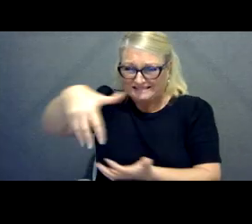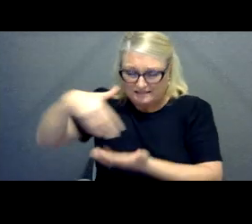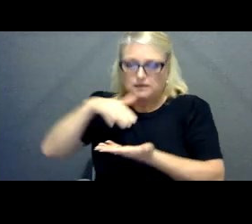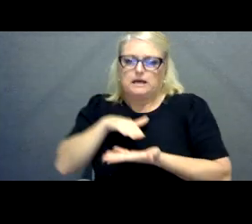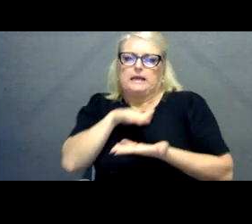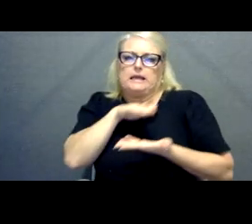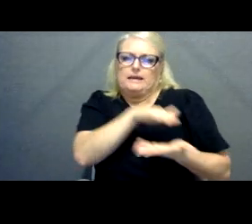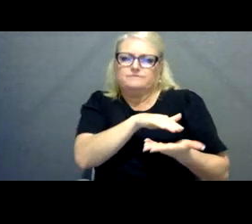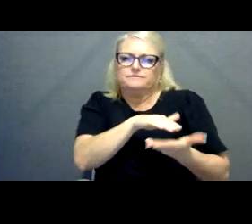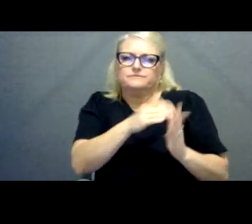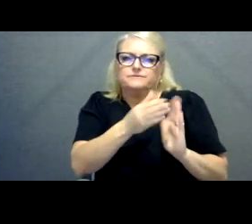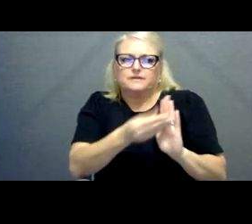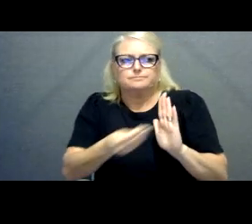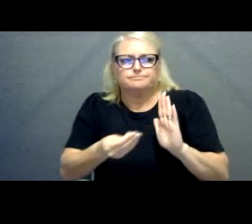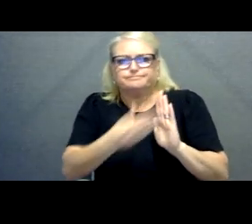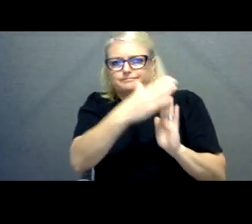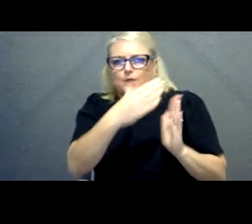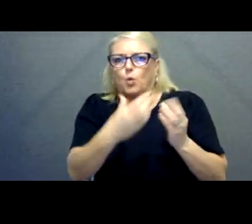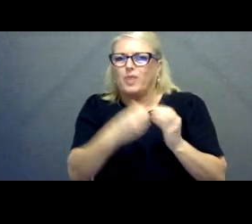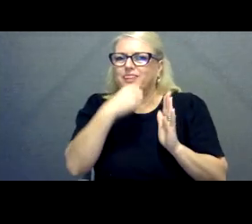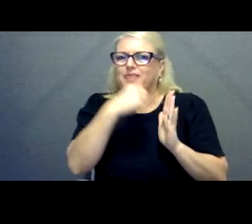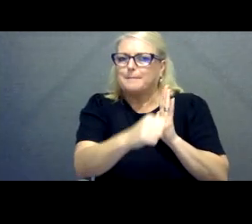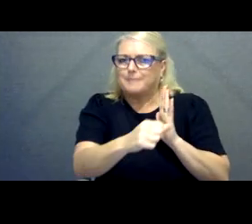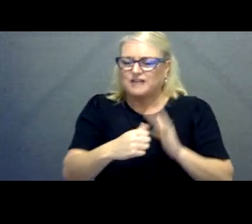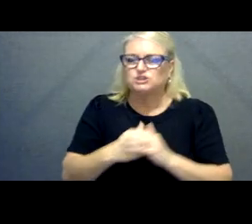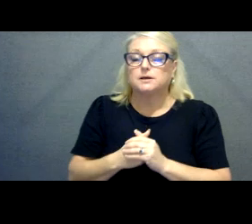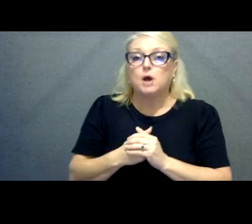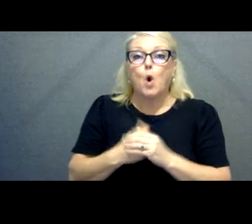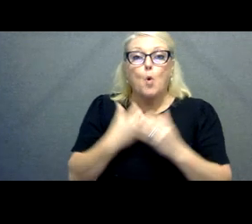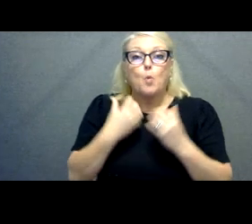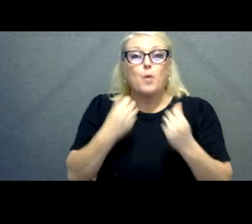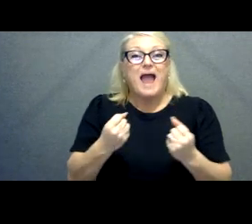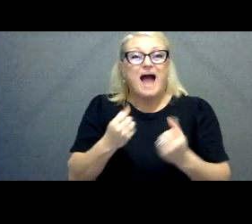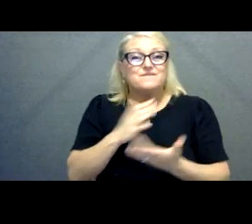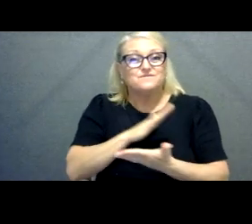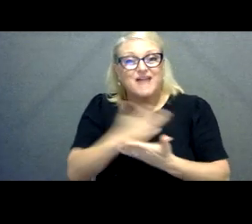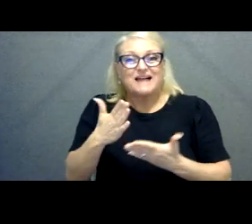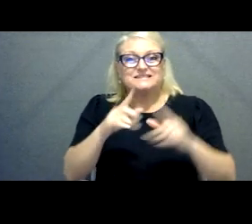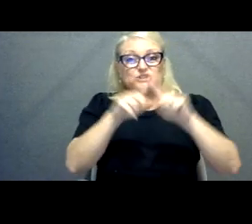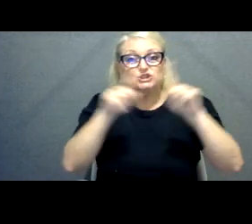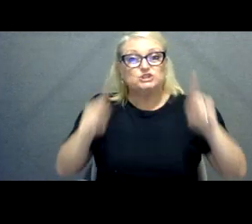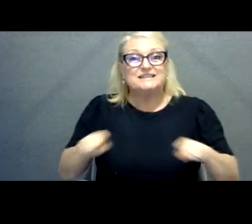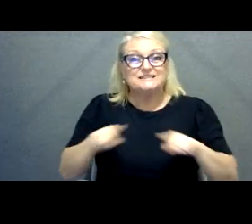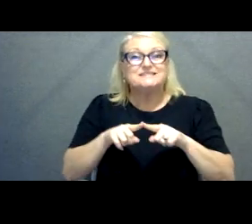have a fact sheet which has targeted our clients which is called Can I Get Legal Aid it's a really